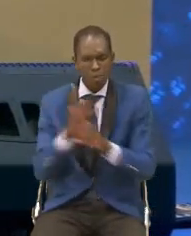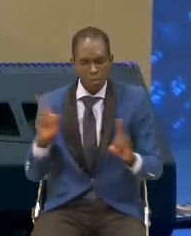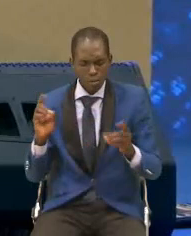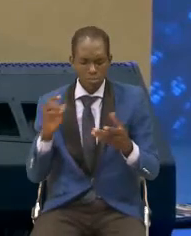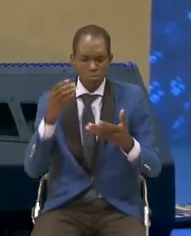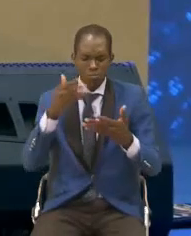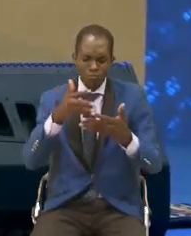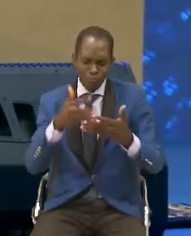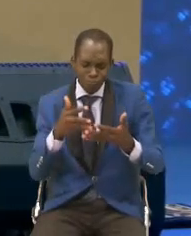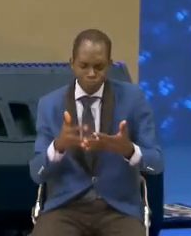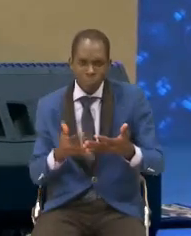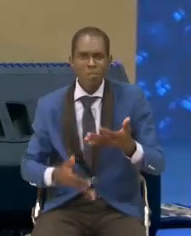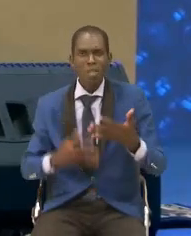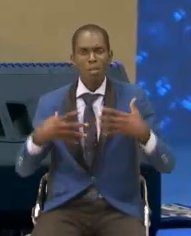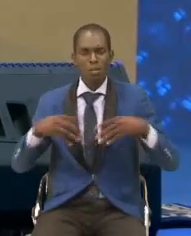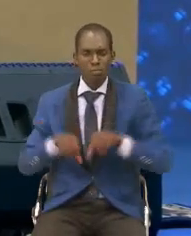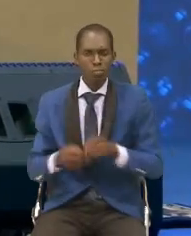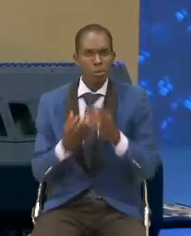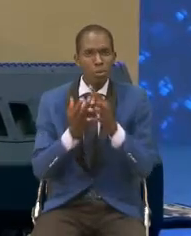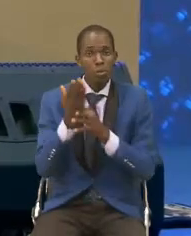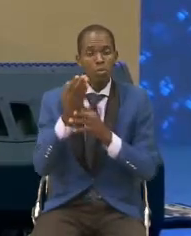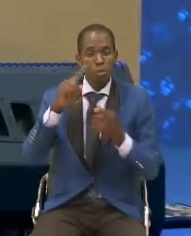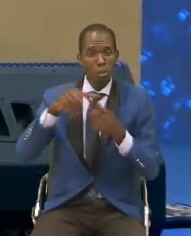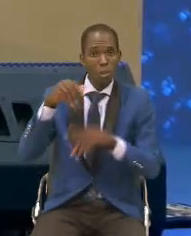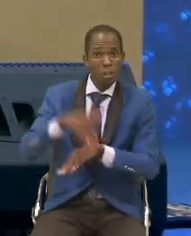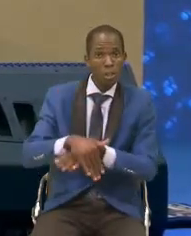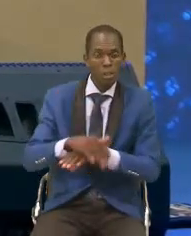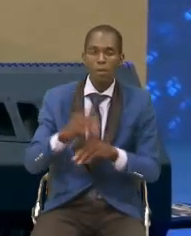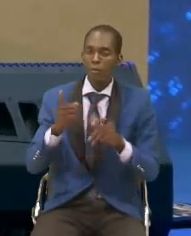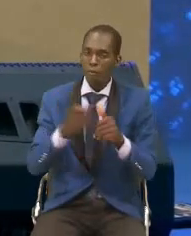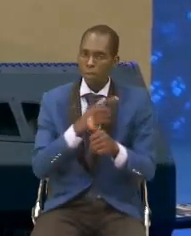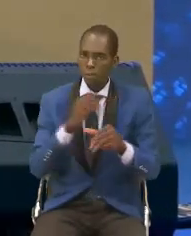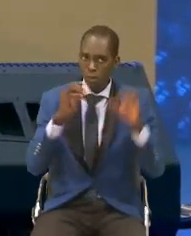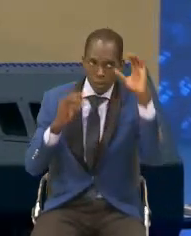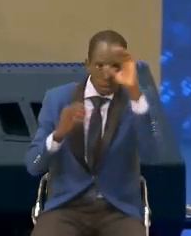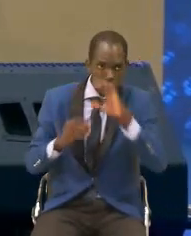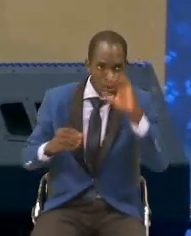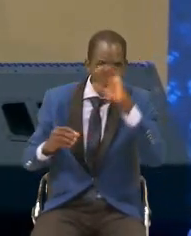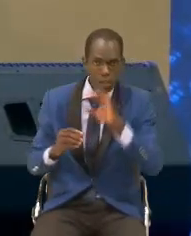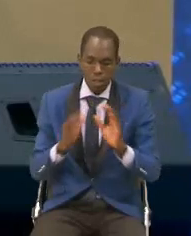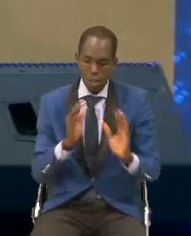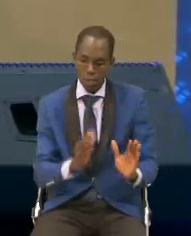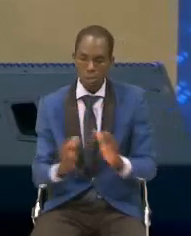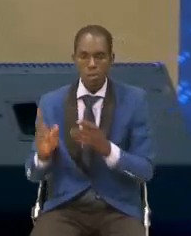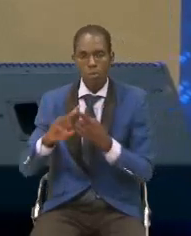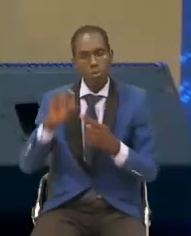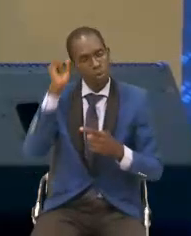for healing tonight i'm asking for deliverance tonight i'm asking for breakthrough tonight